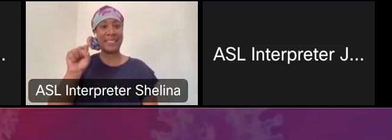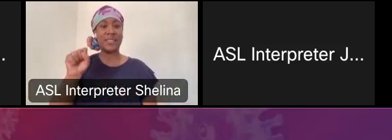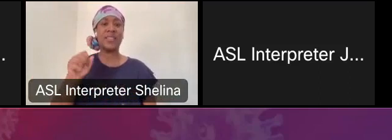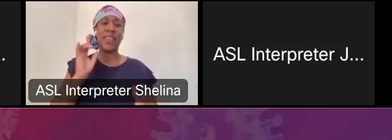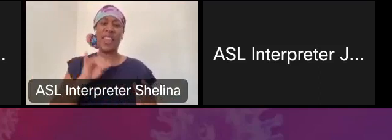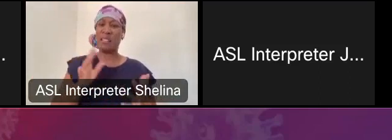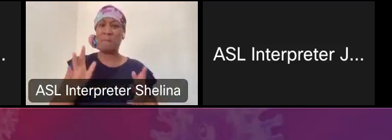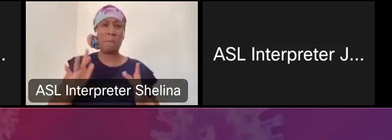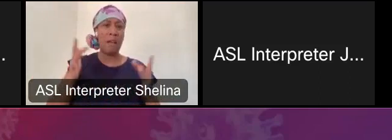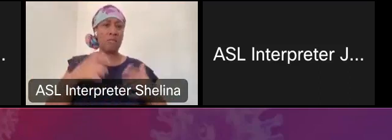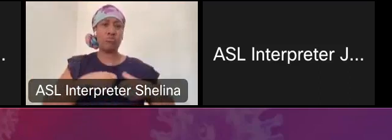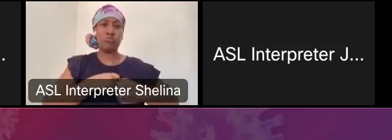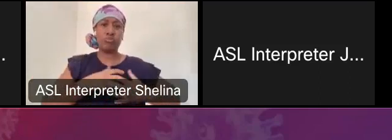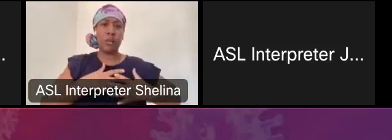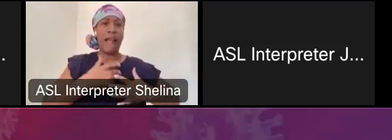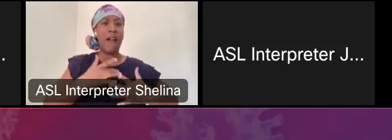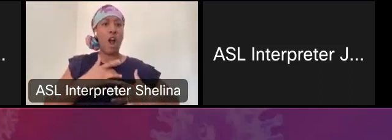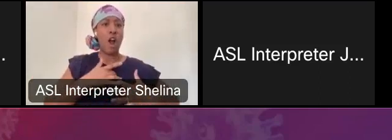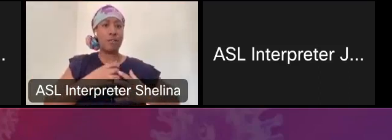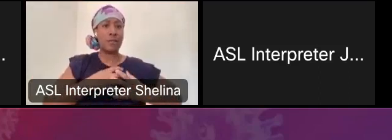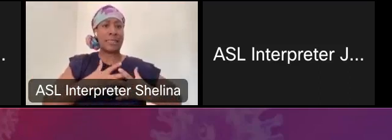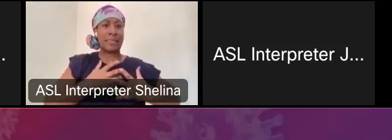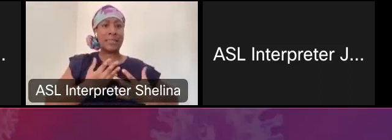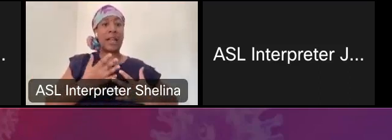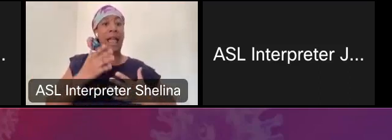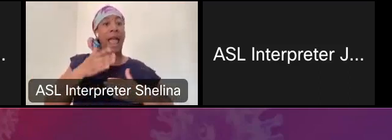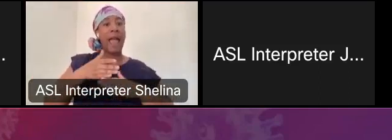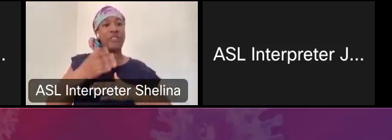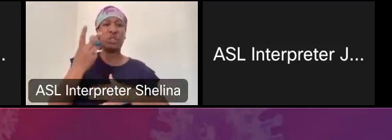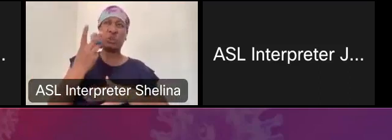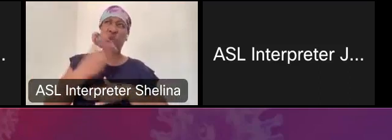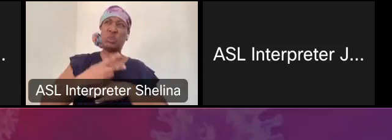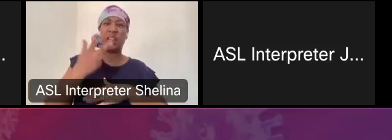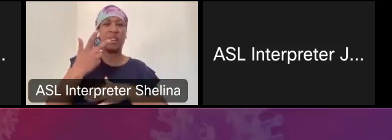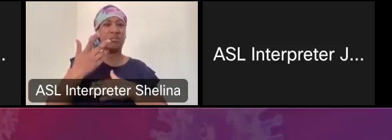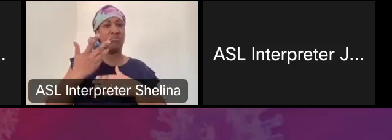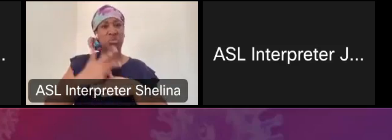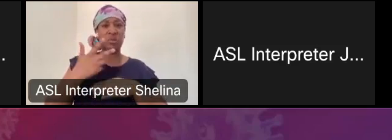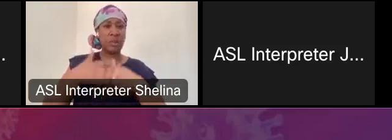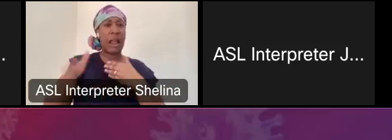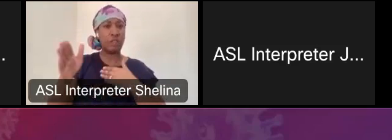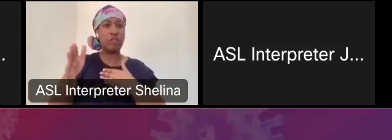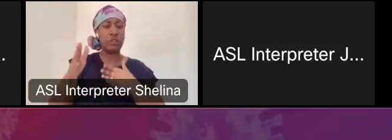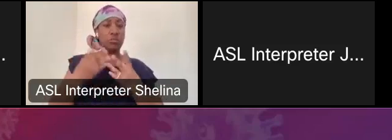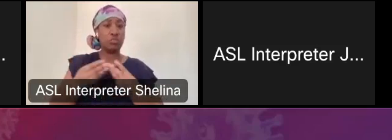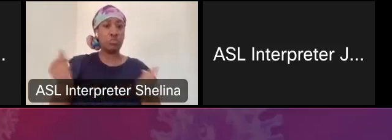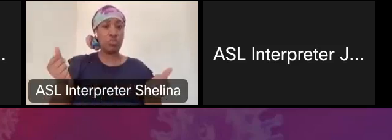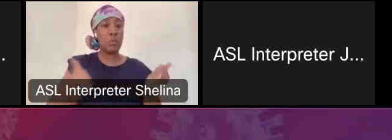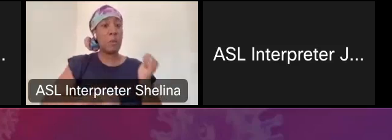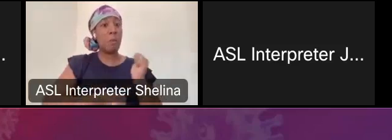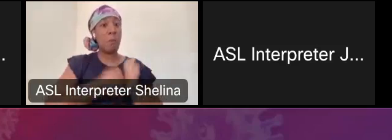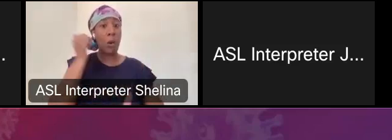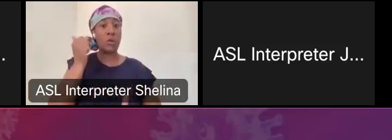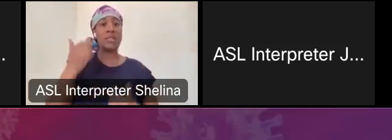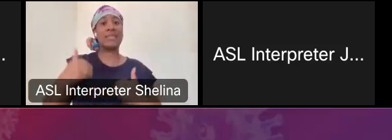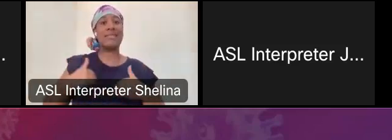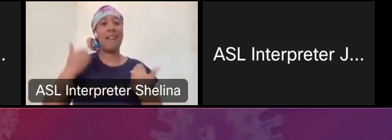Symptoms began a few days after the 2nd, dose of covert, 19 vaccine, and went away quickly. Most of these cases have been in young men.